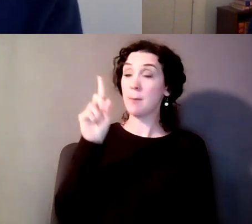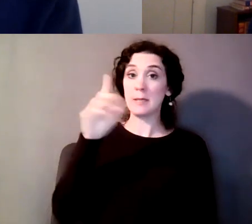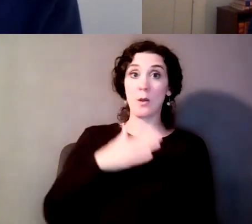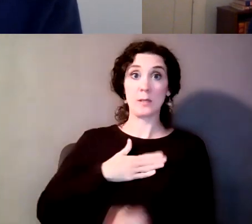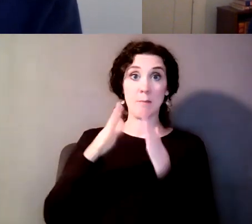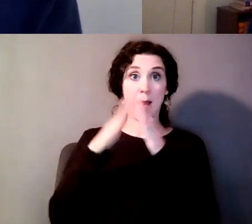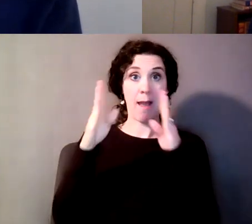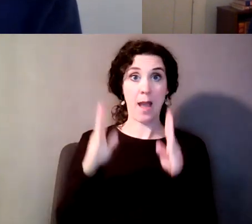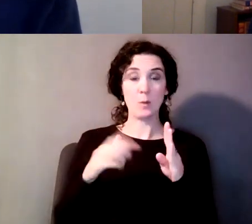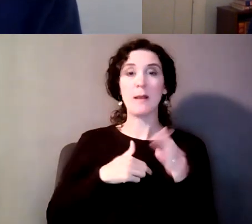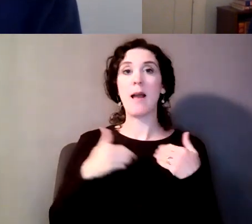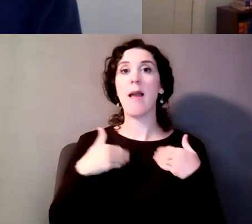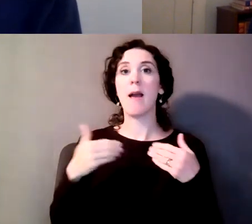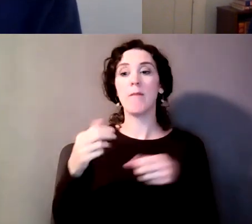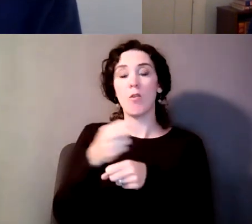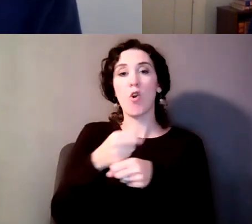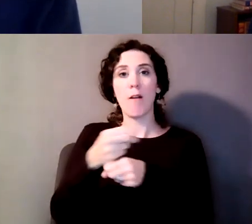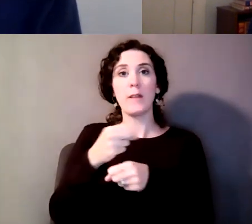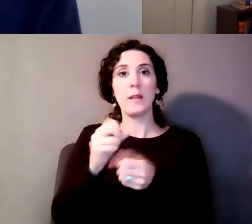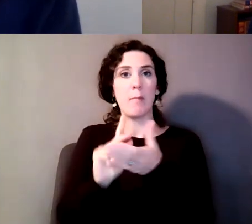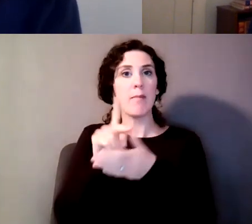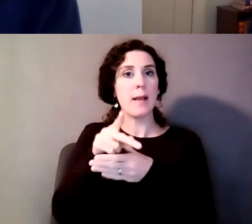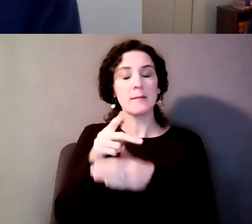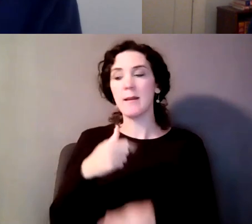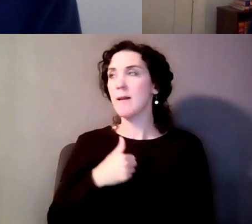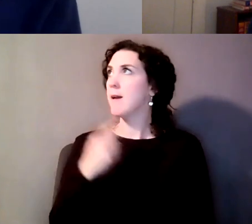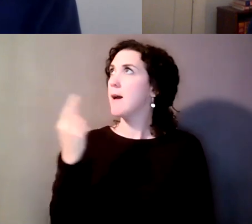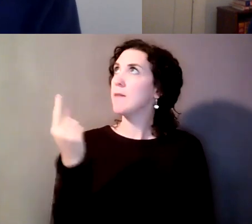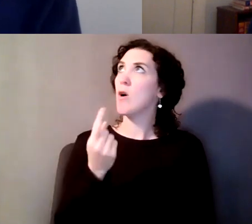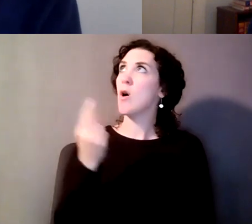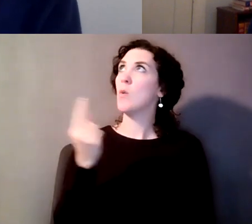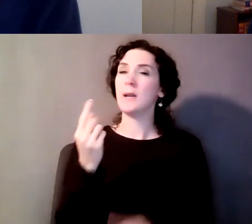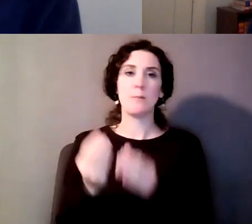I have coffee plants. I have always been growing plants whenever